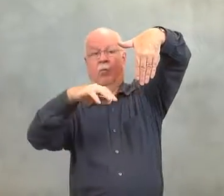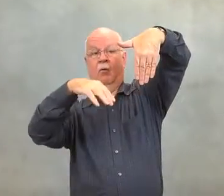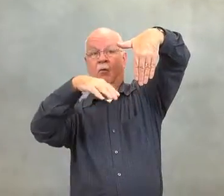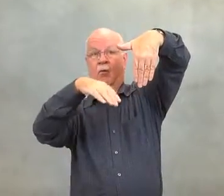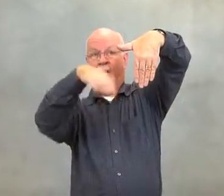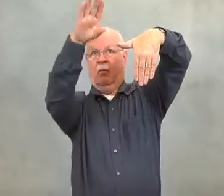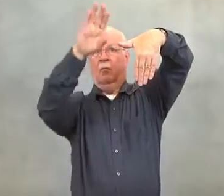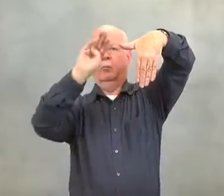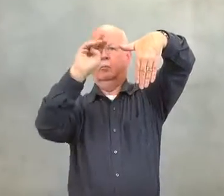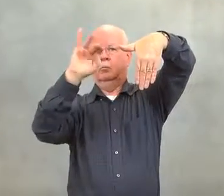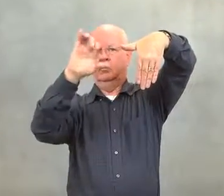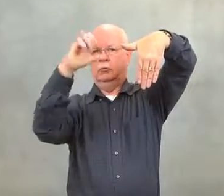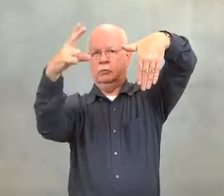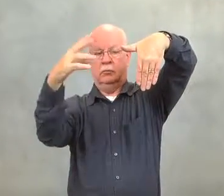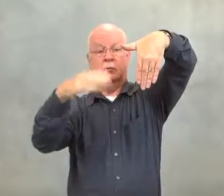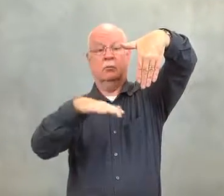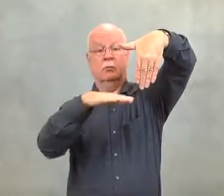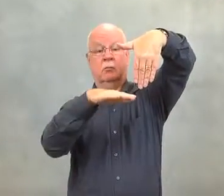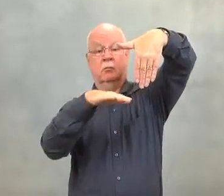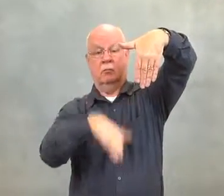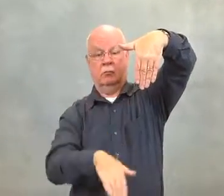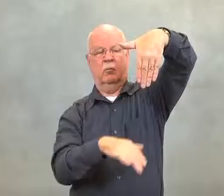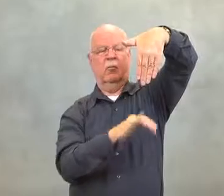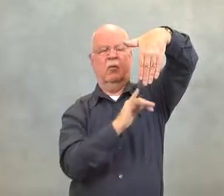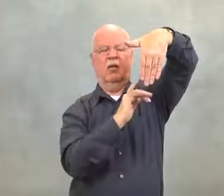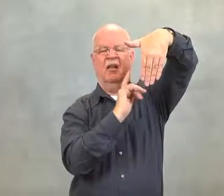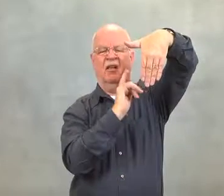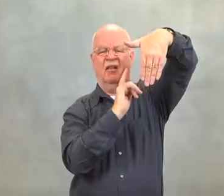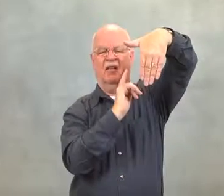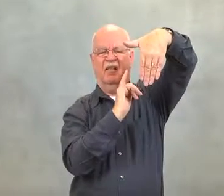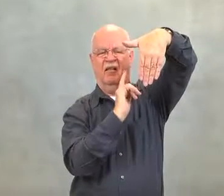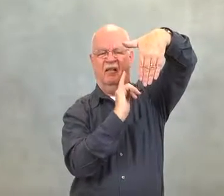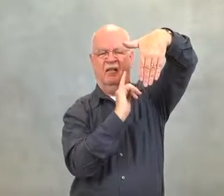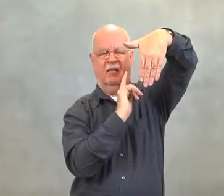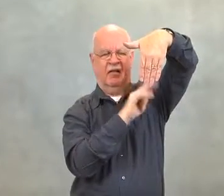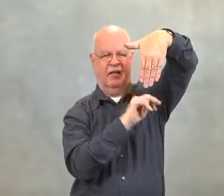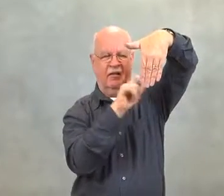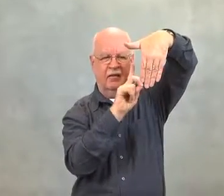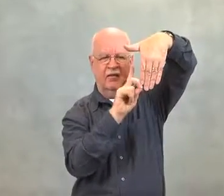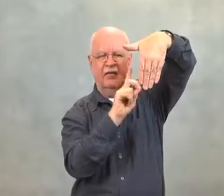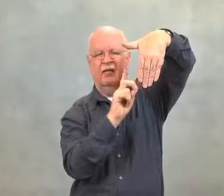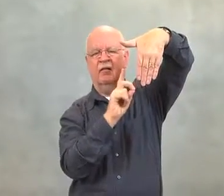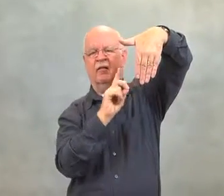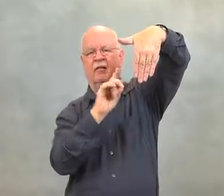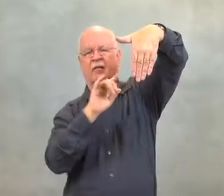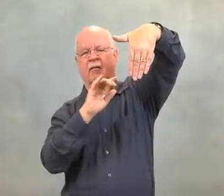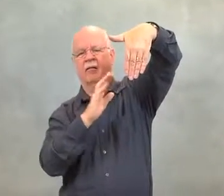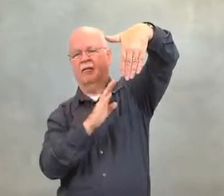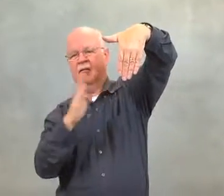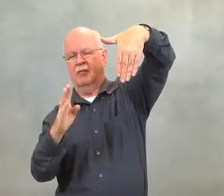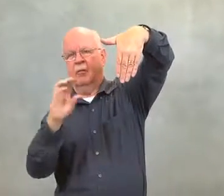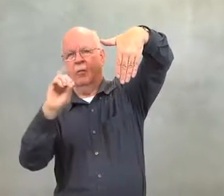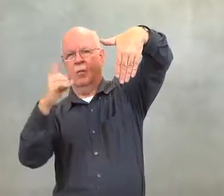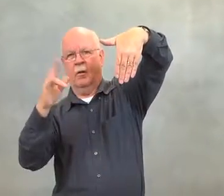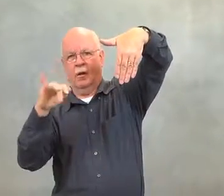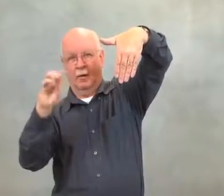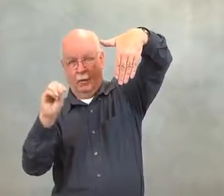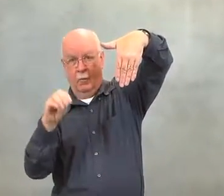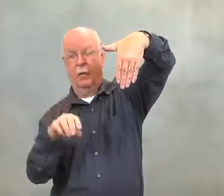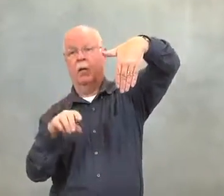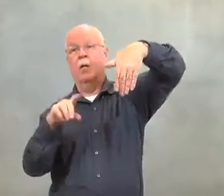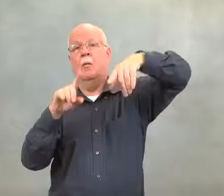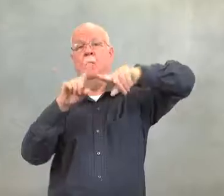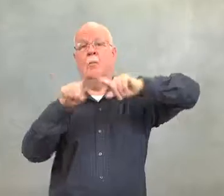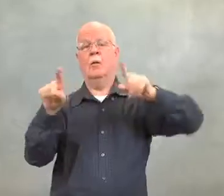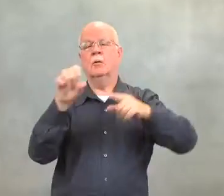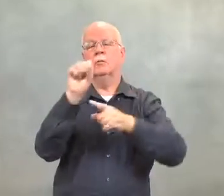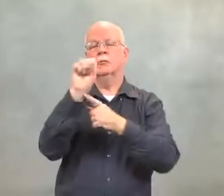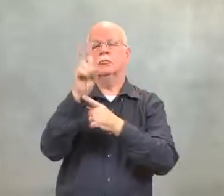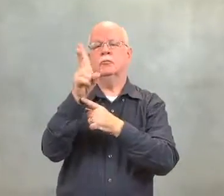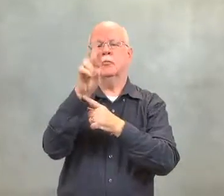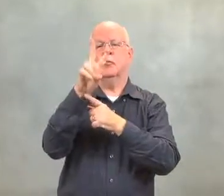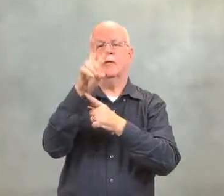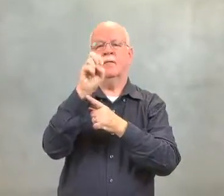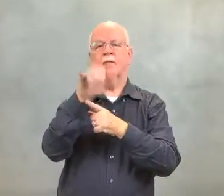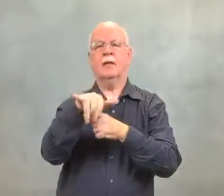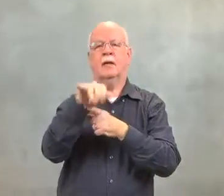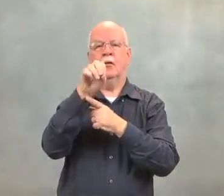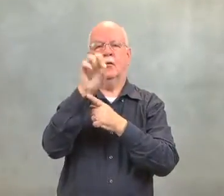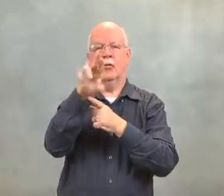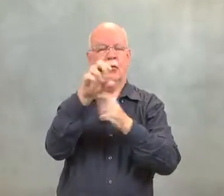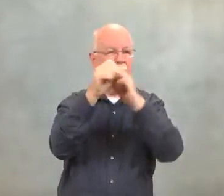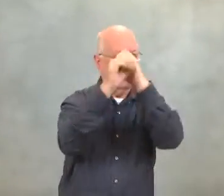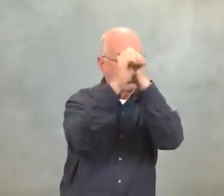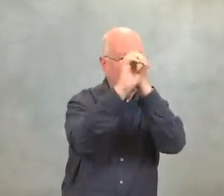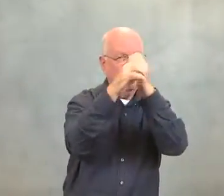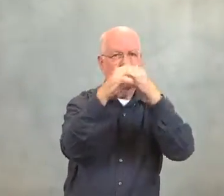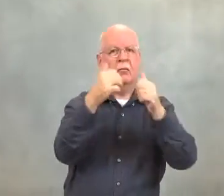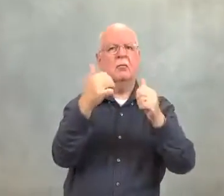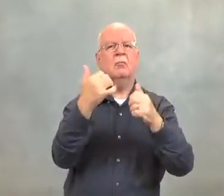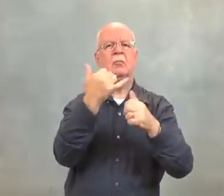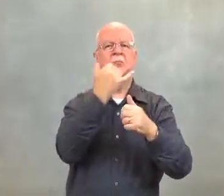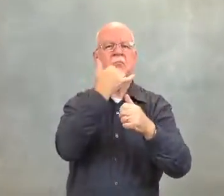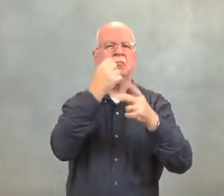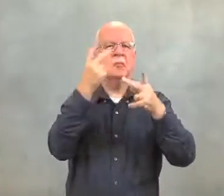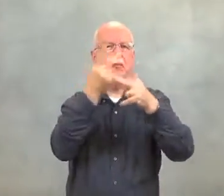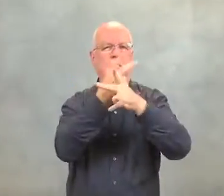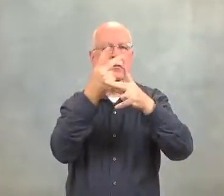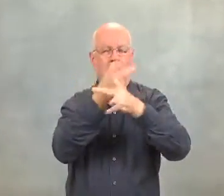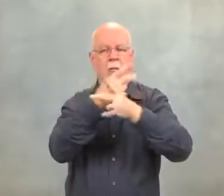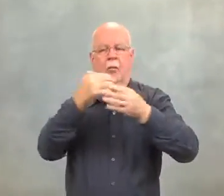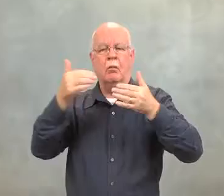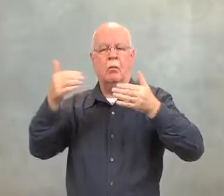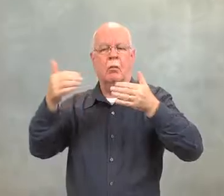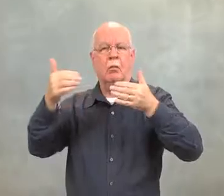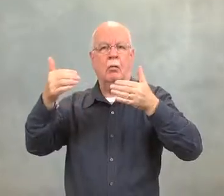Above that line was Michigan, below it was Indiana and Ohio.